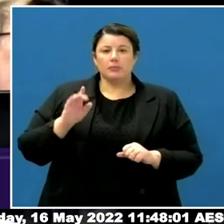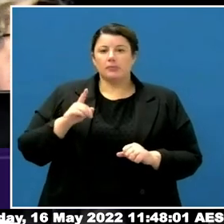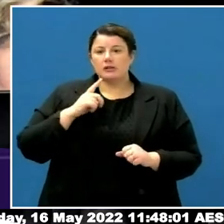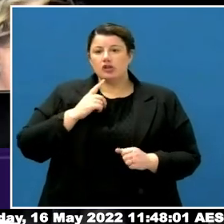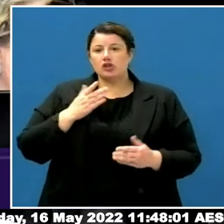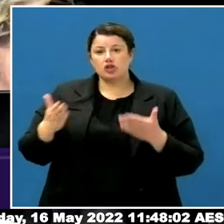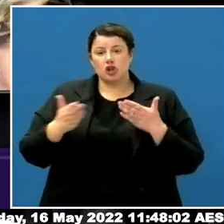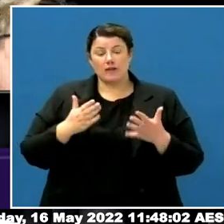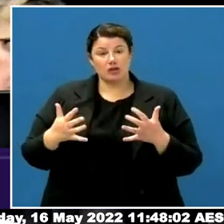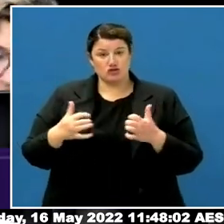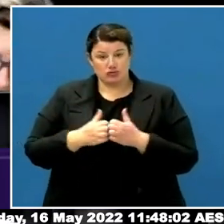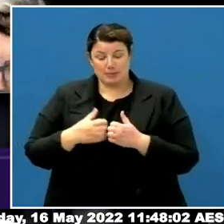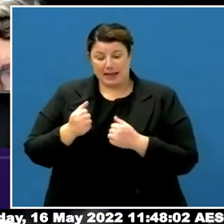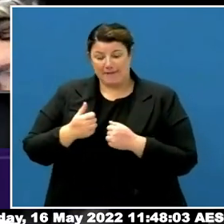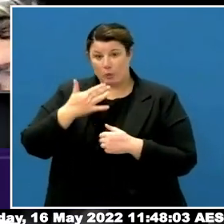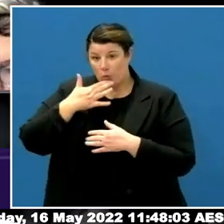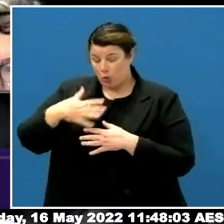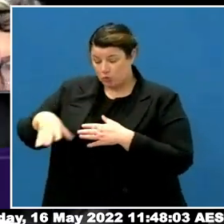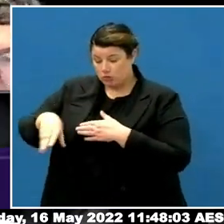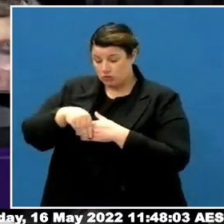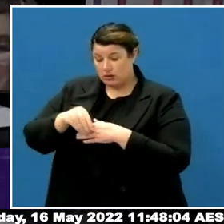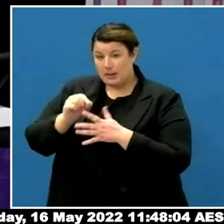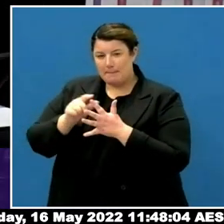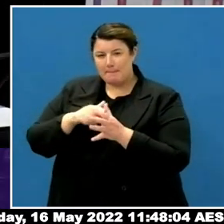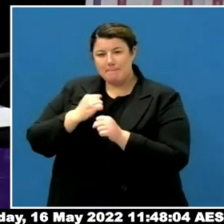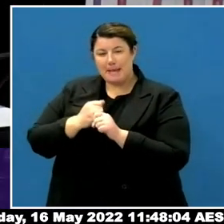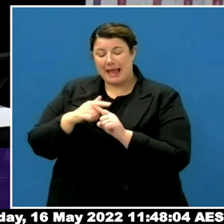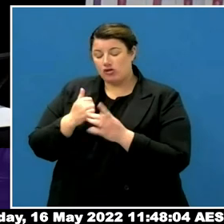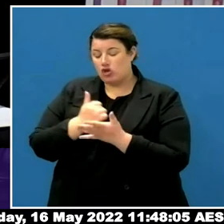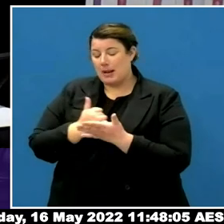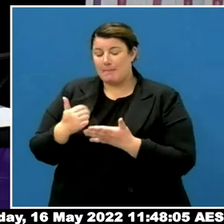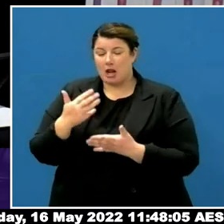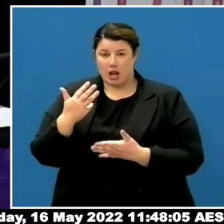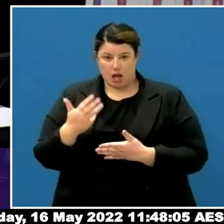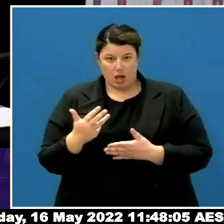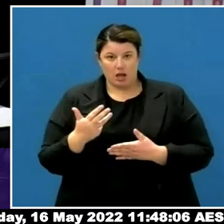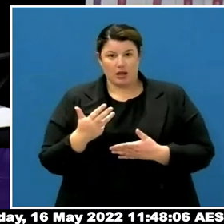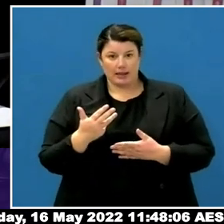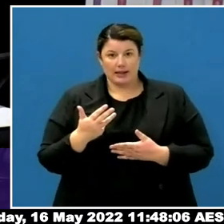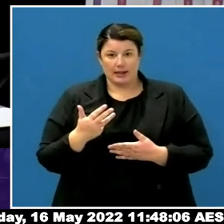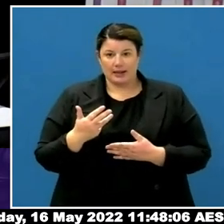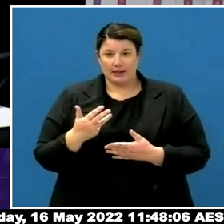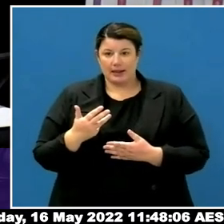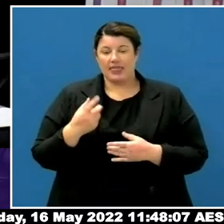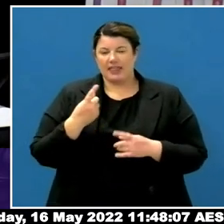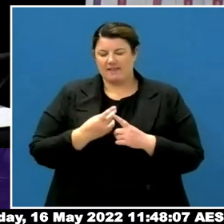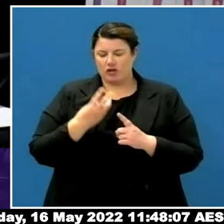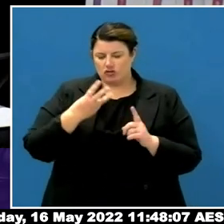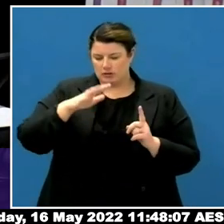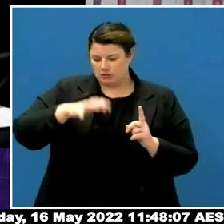Yes. CHAIR: - page 9 of 12, and then there are three pages, and at the end there's